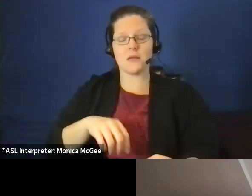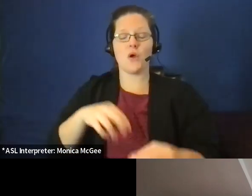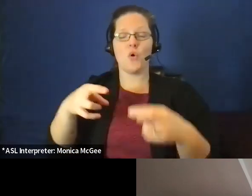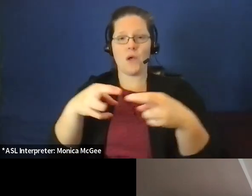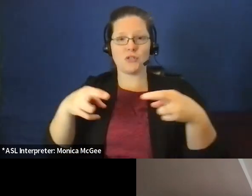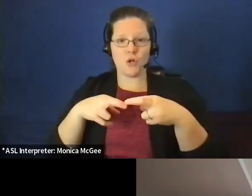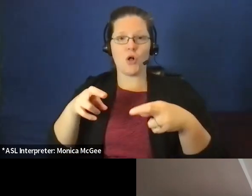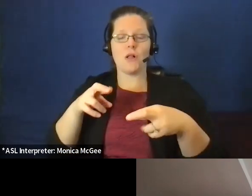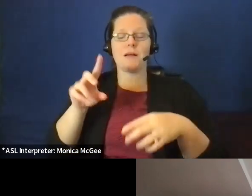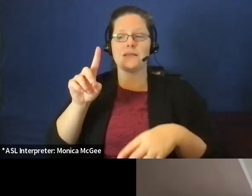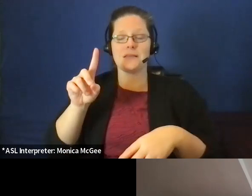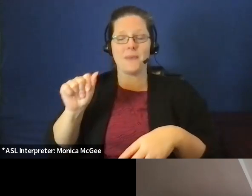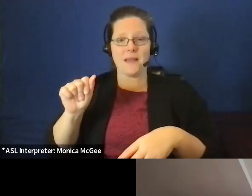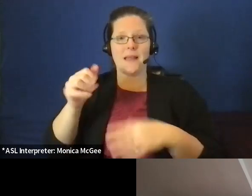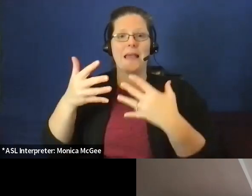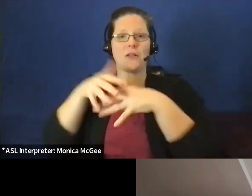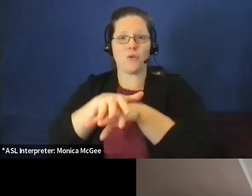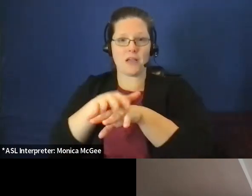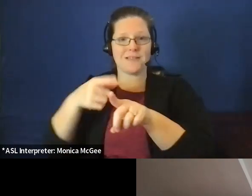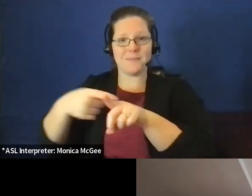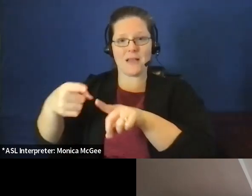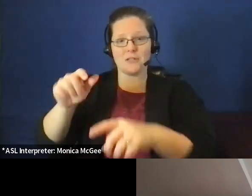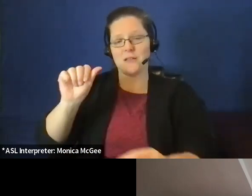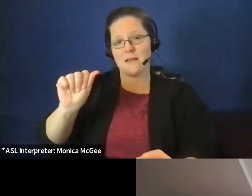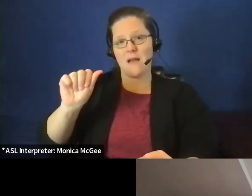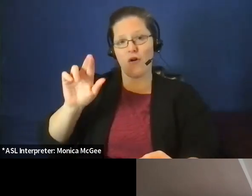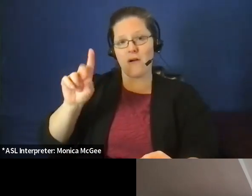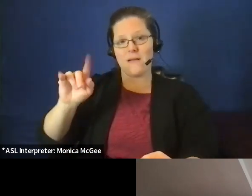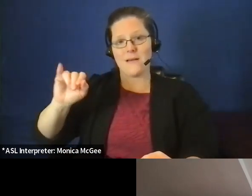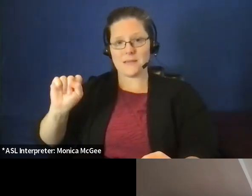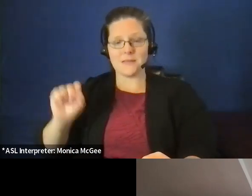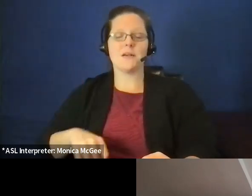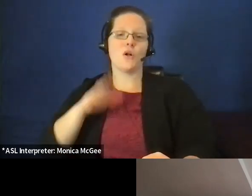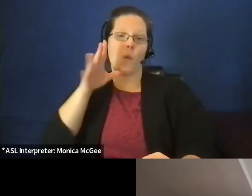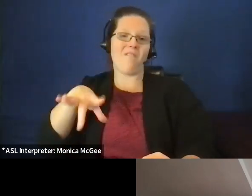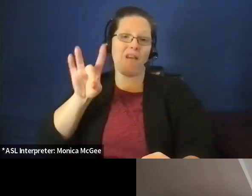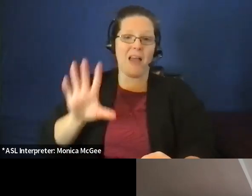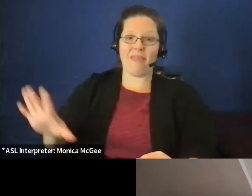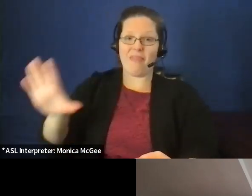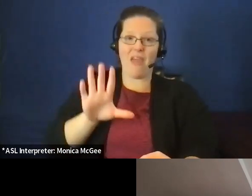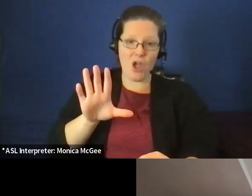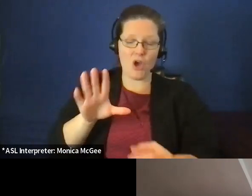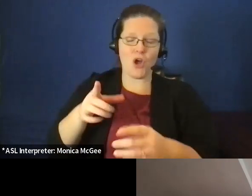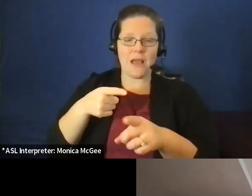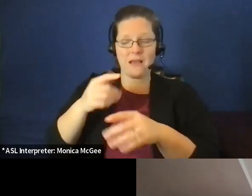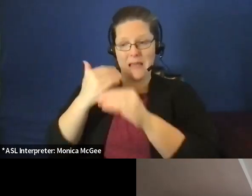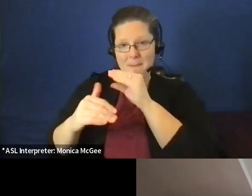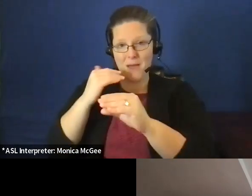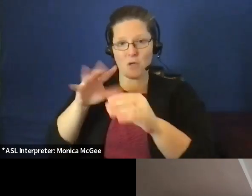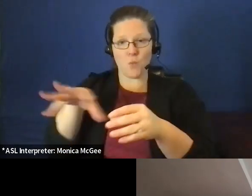I will put an additional link in the